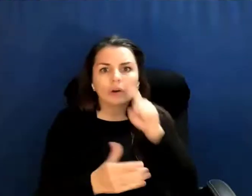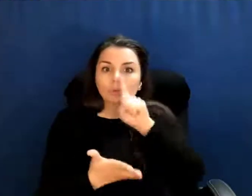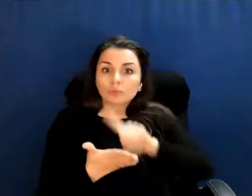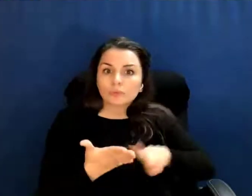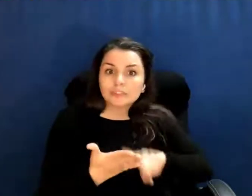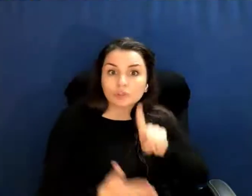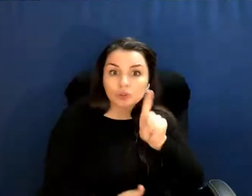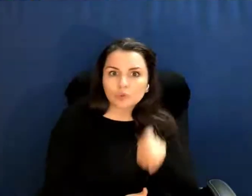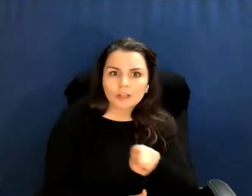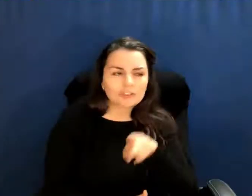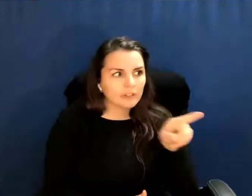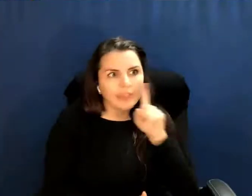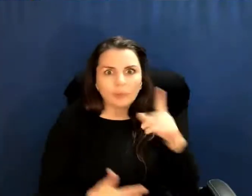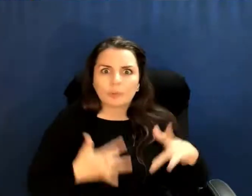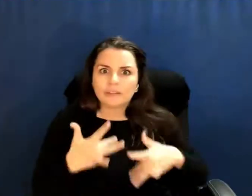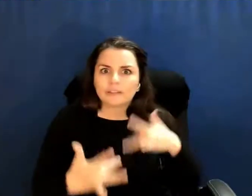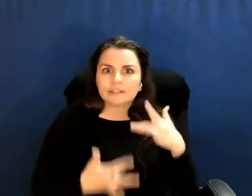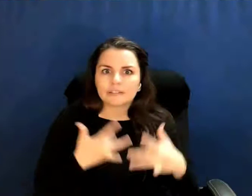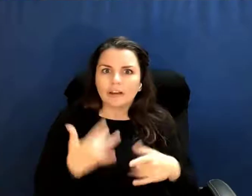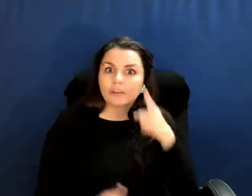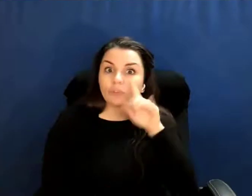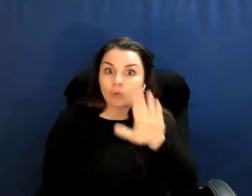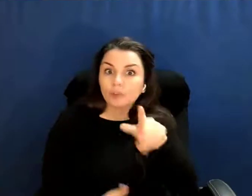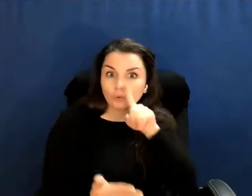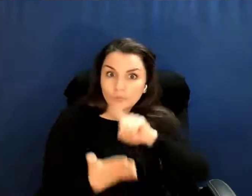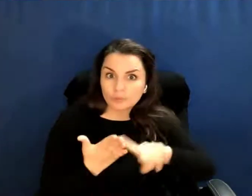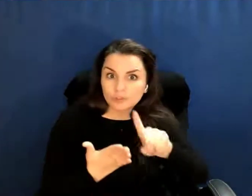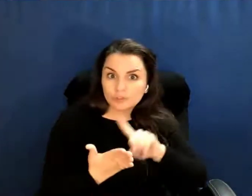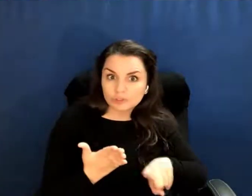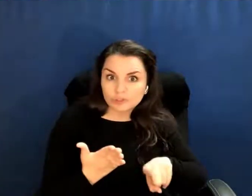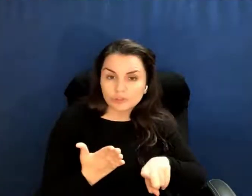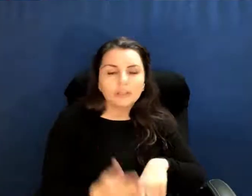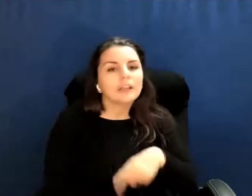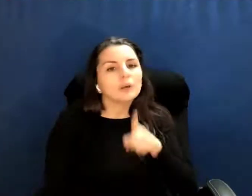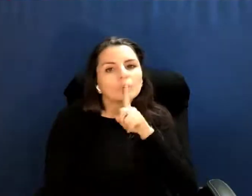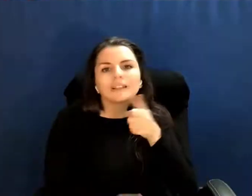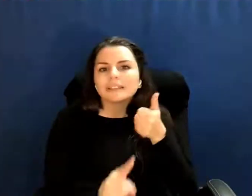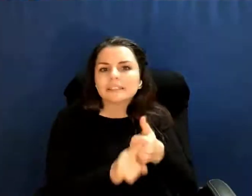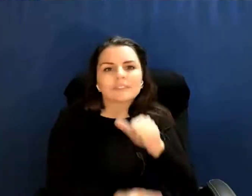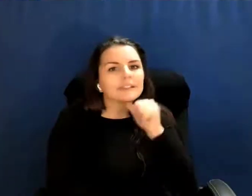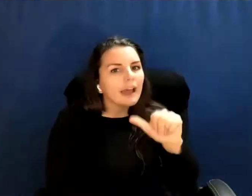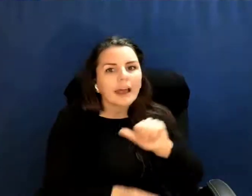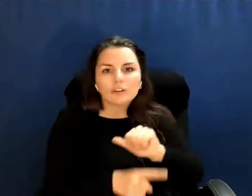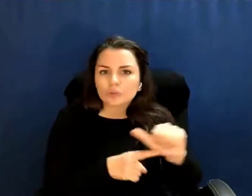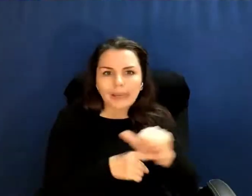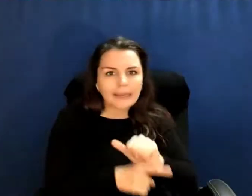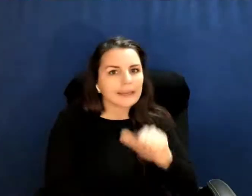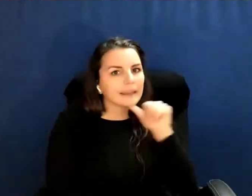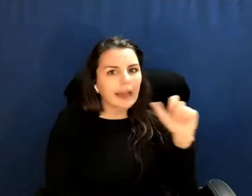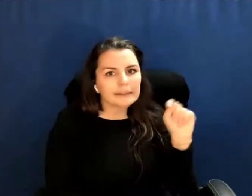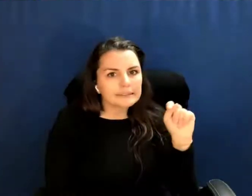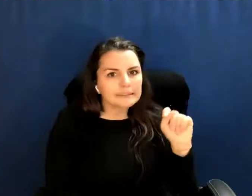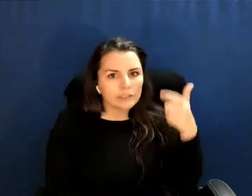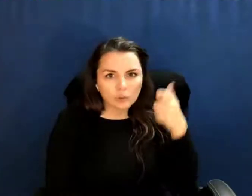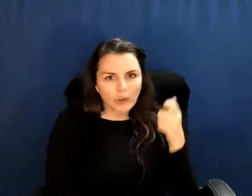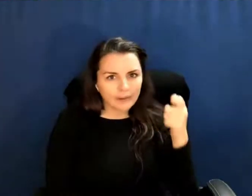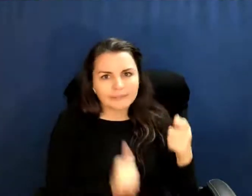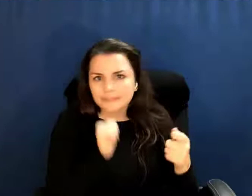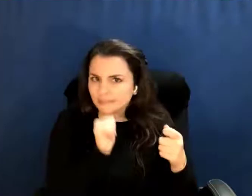about the research that you're proposing. It isn't really a training grant, and so it .. . People sometimes make the mistake of sort of thinking